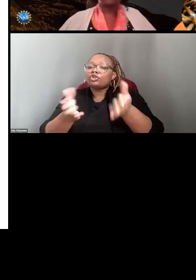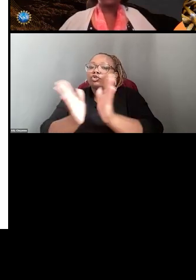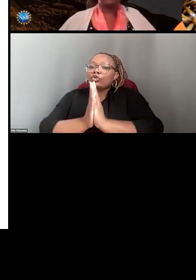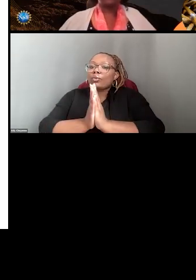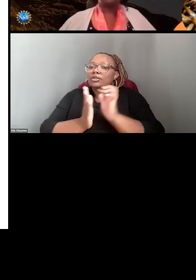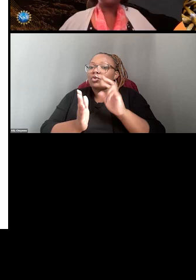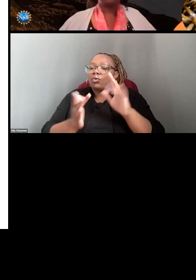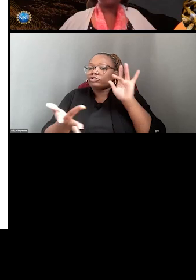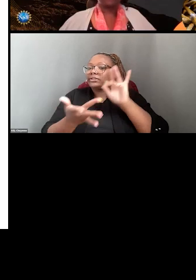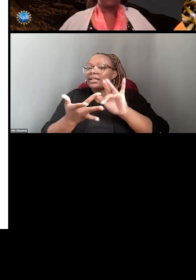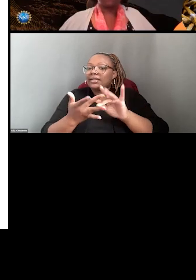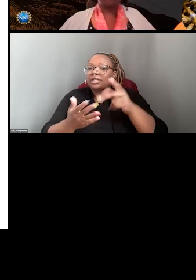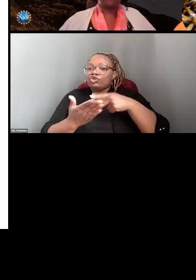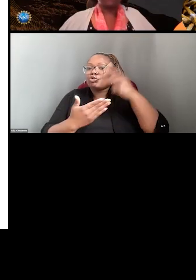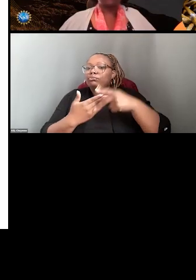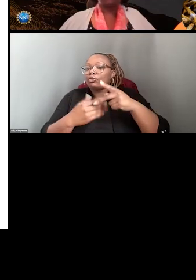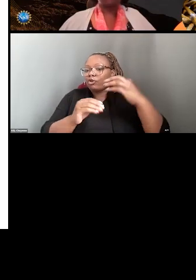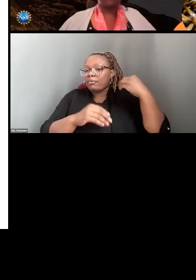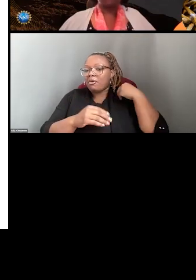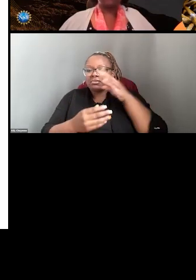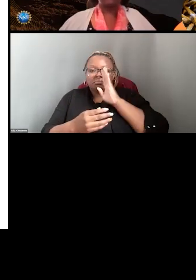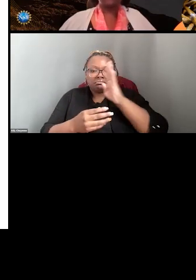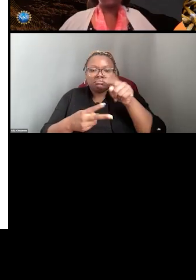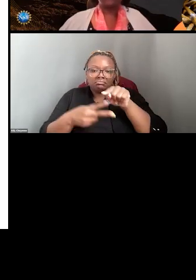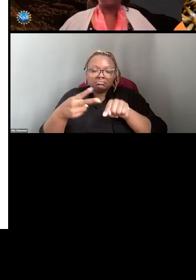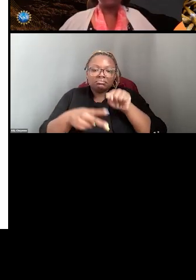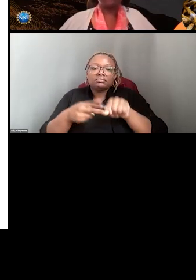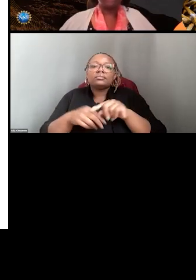So this particular approval matrix will help you with that.